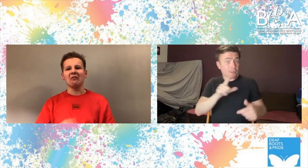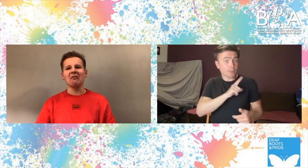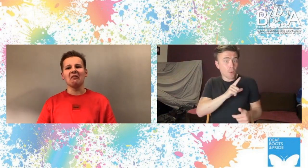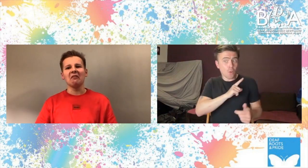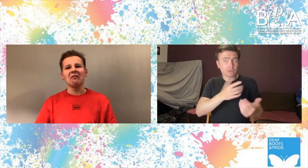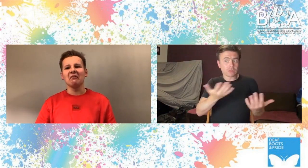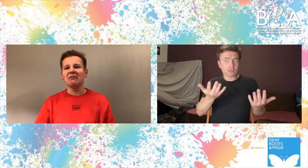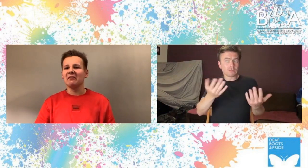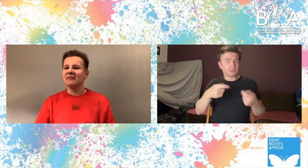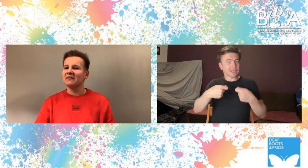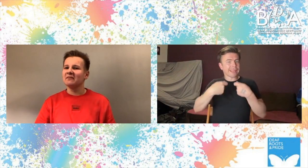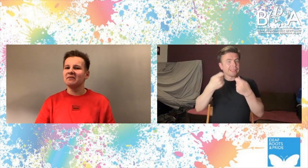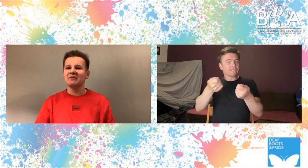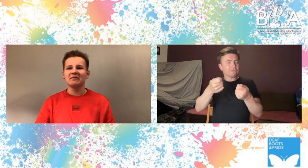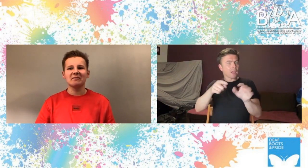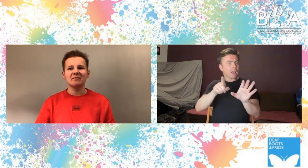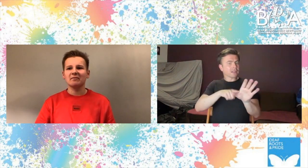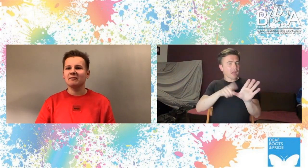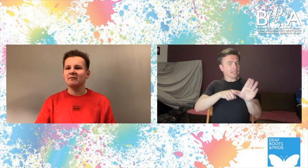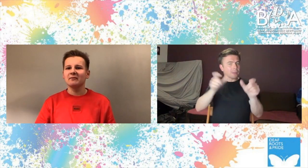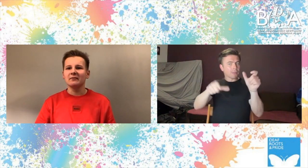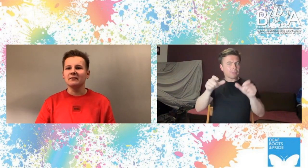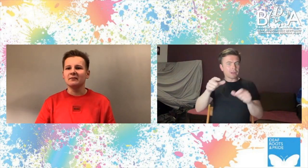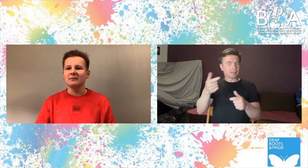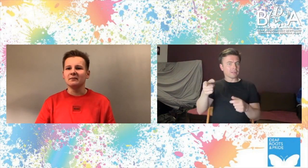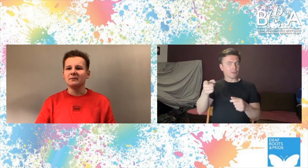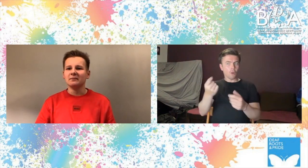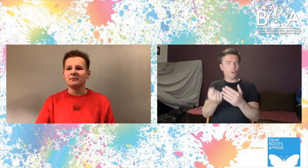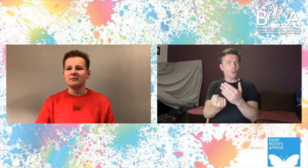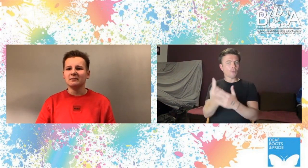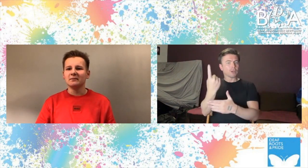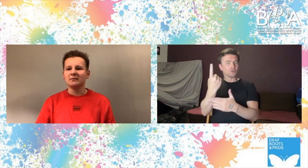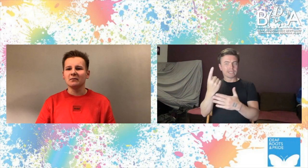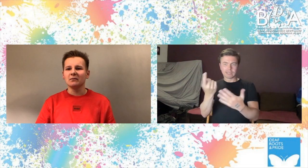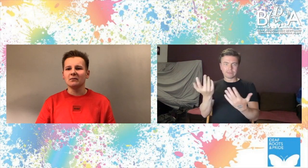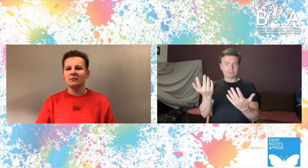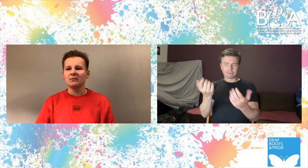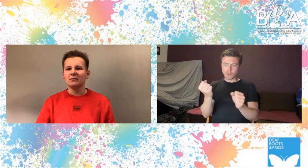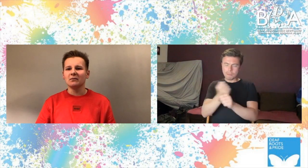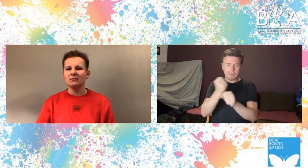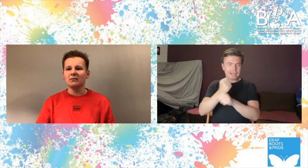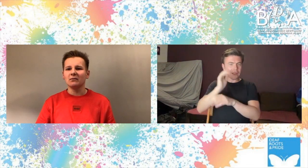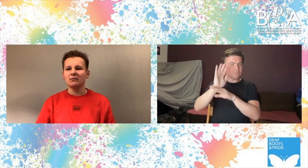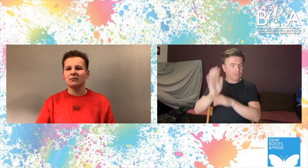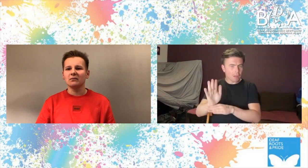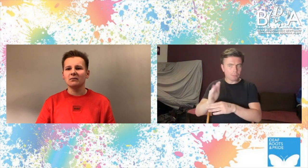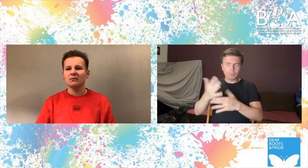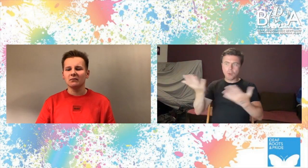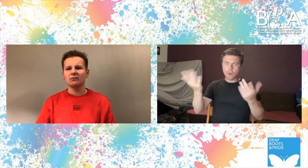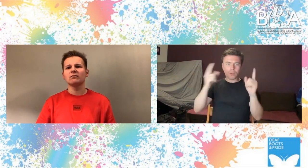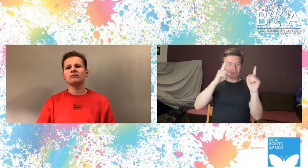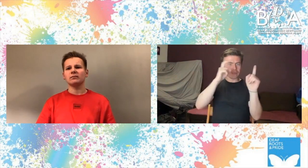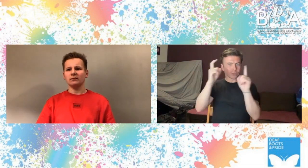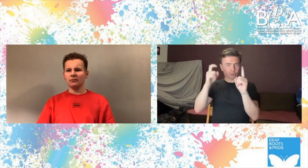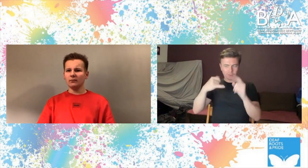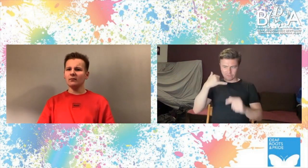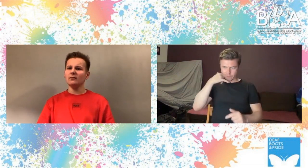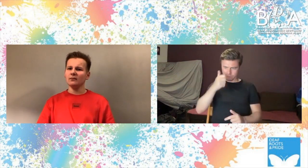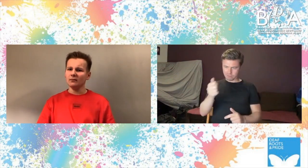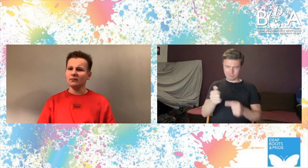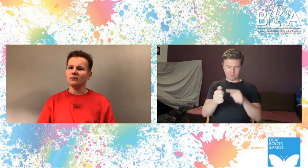people an outlet, an opportunity to make films, take photographs with just